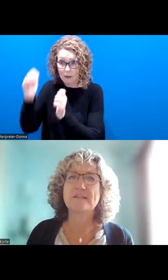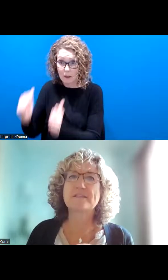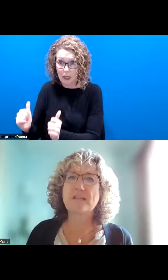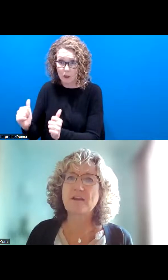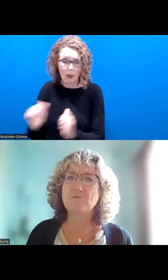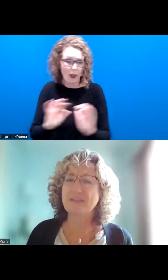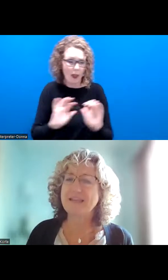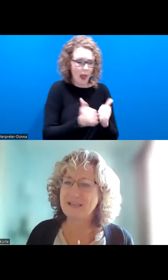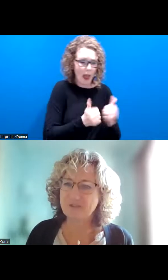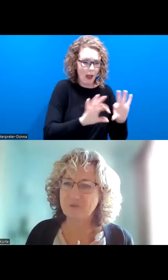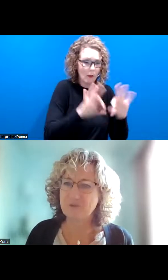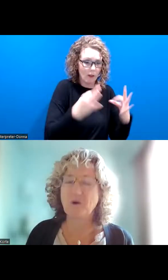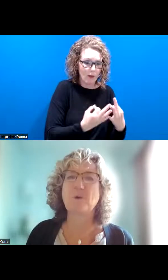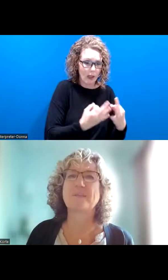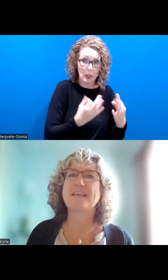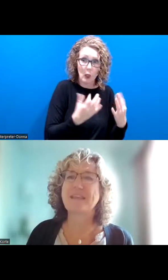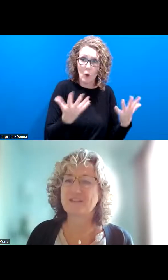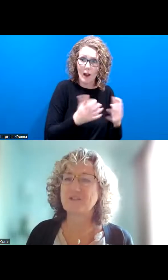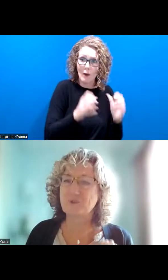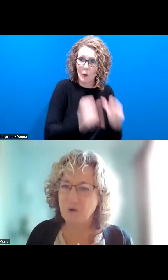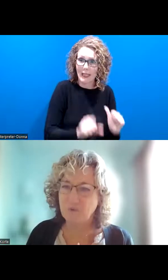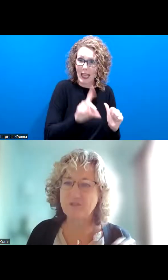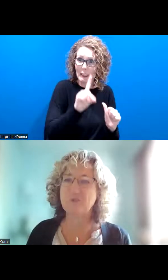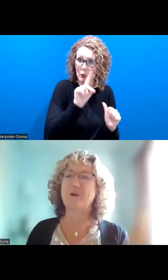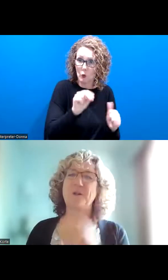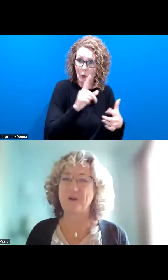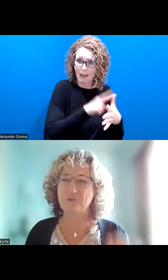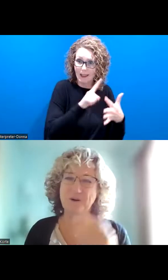. Then the next pathway is lifetime access to the full benefit.